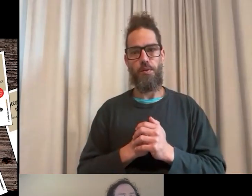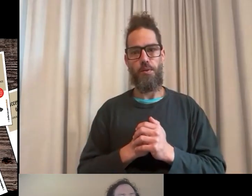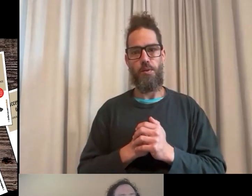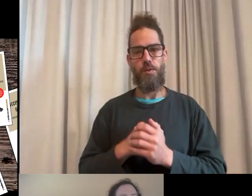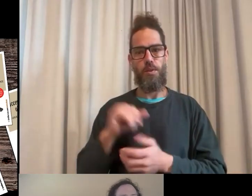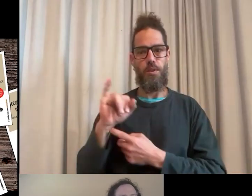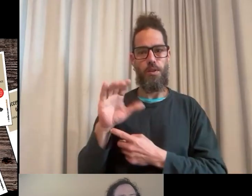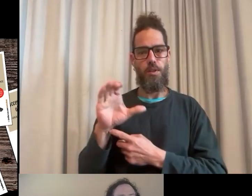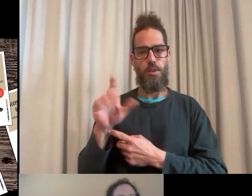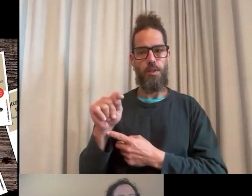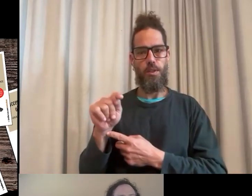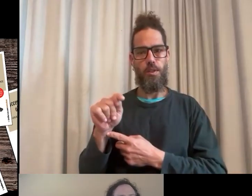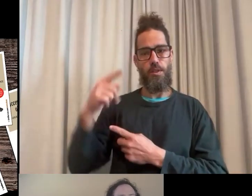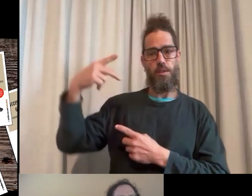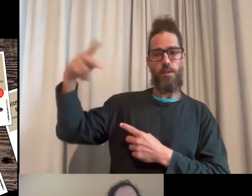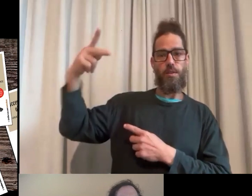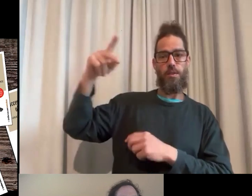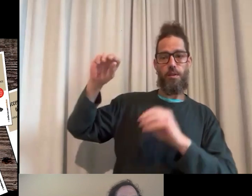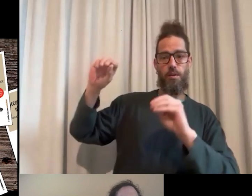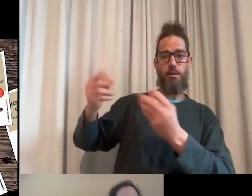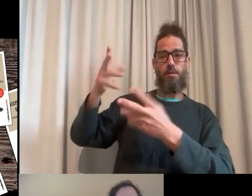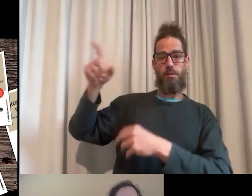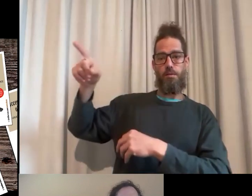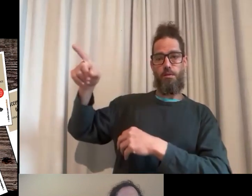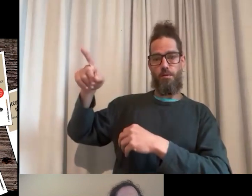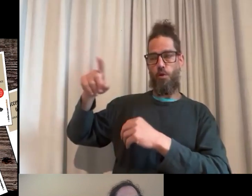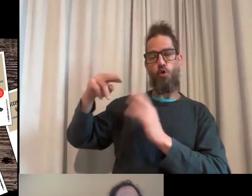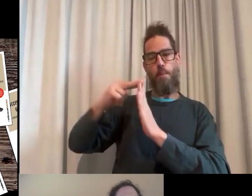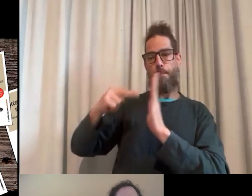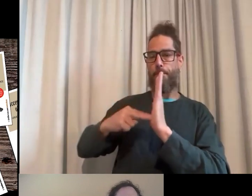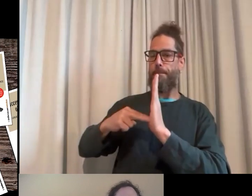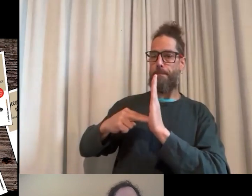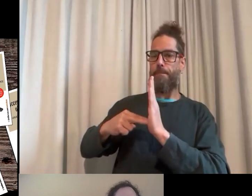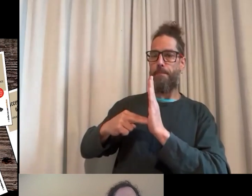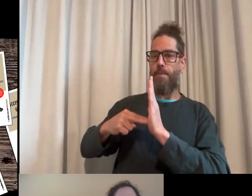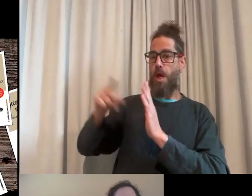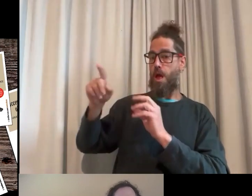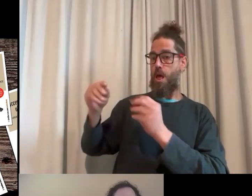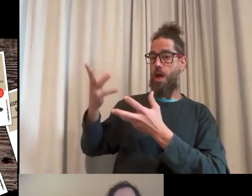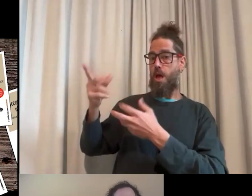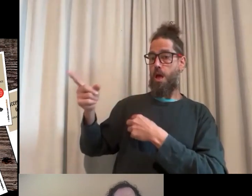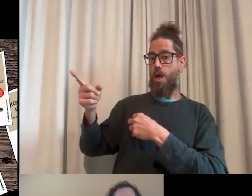So the ICT Standard is a standard